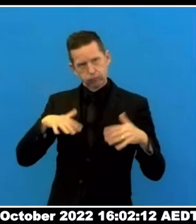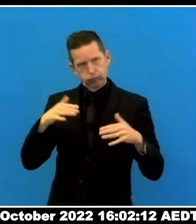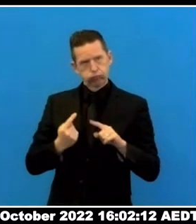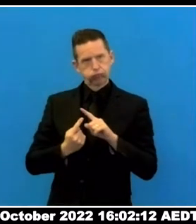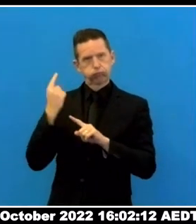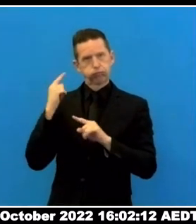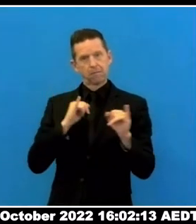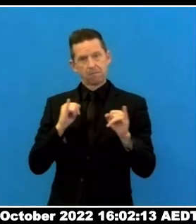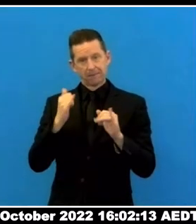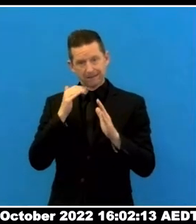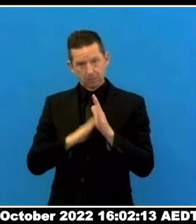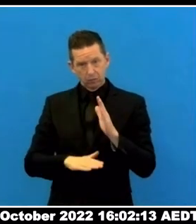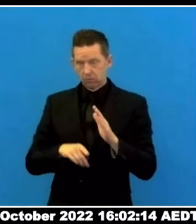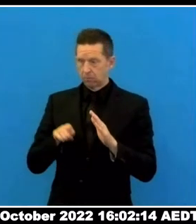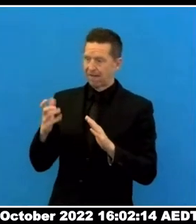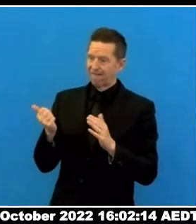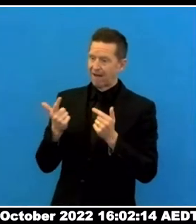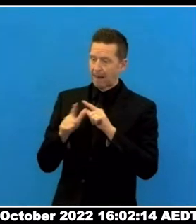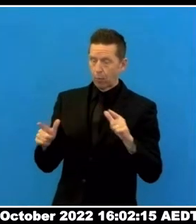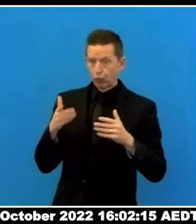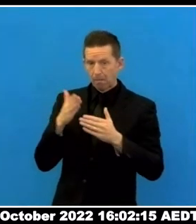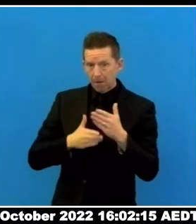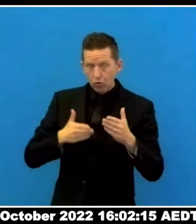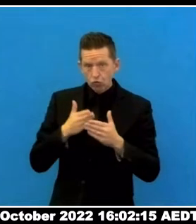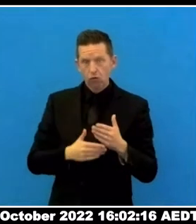they have a language barrier, they don't there have a low knowledge.